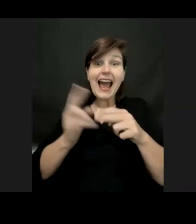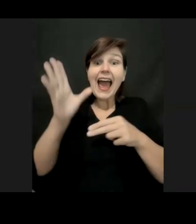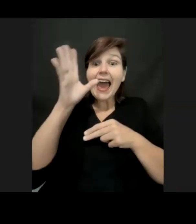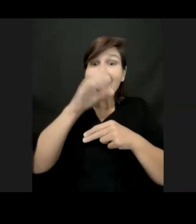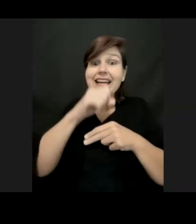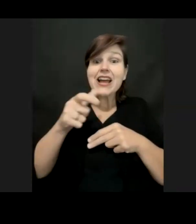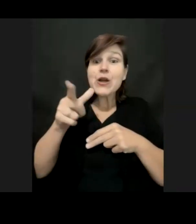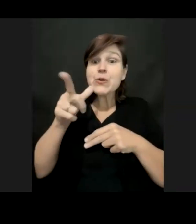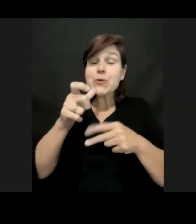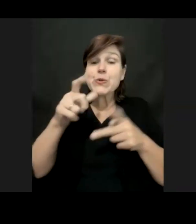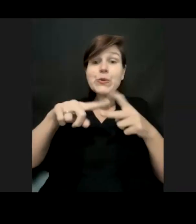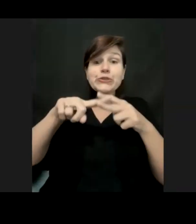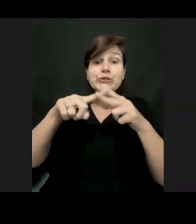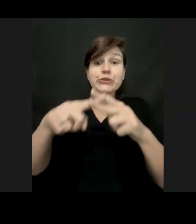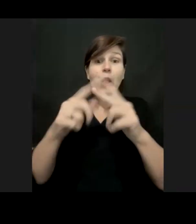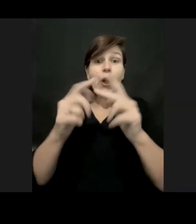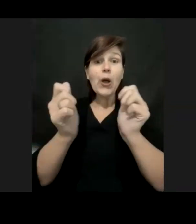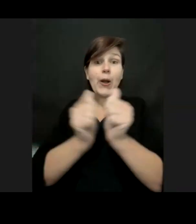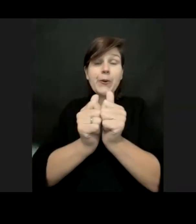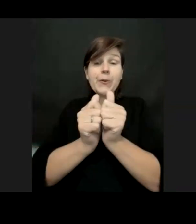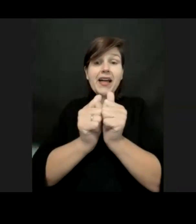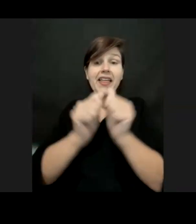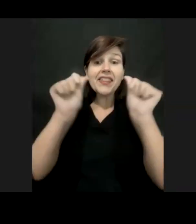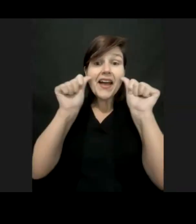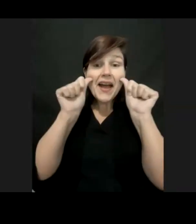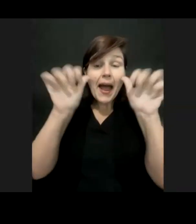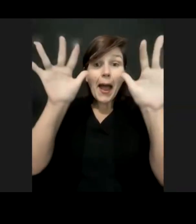It's only the amazing, incredible…